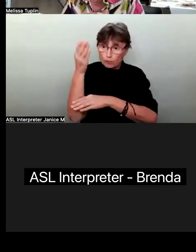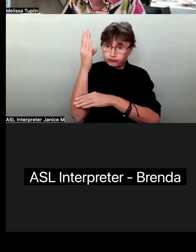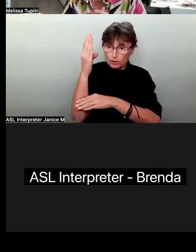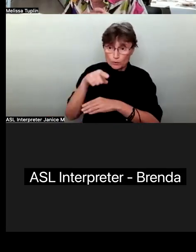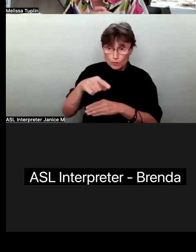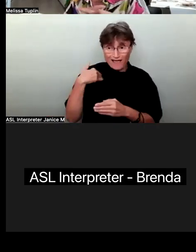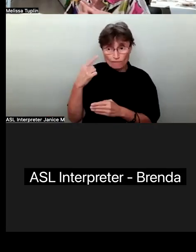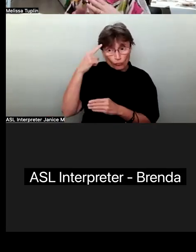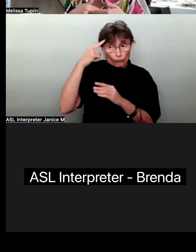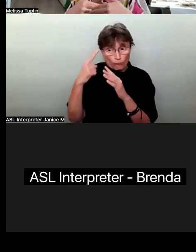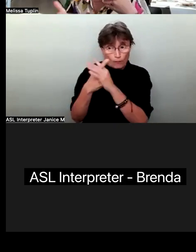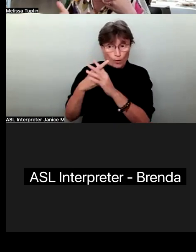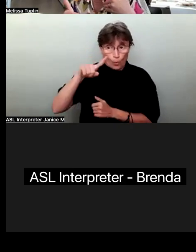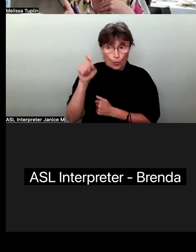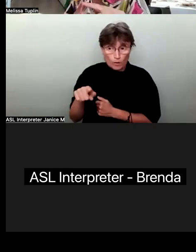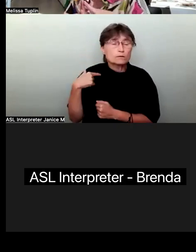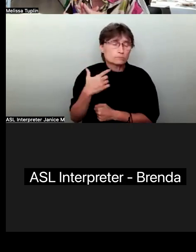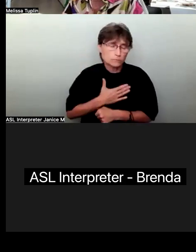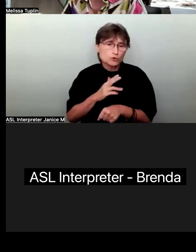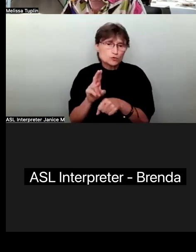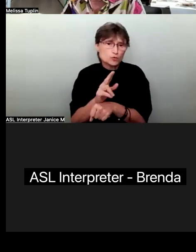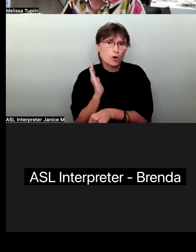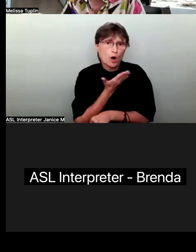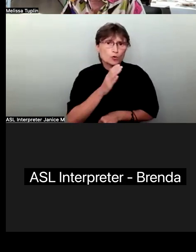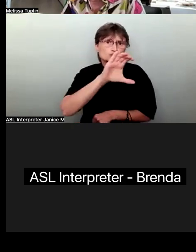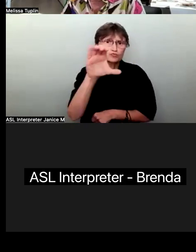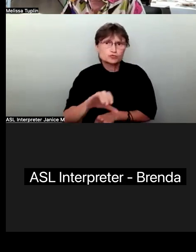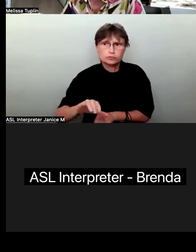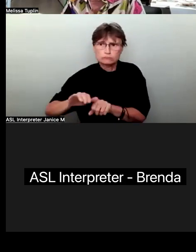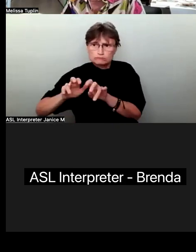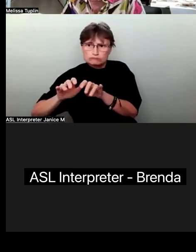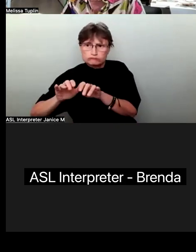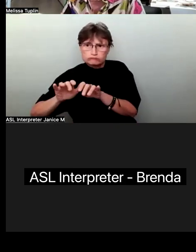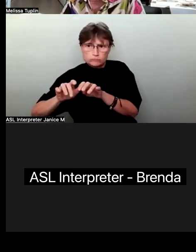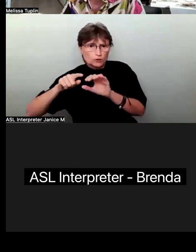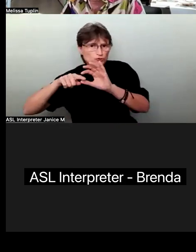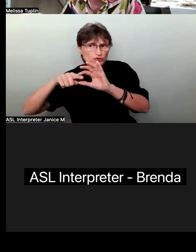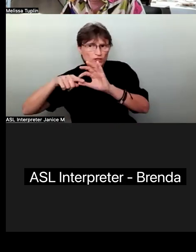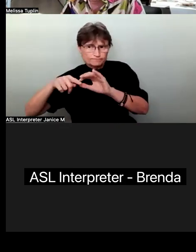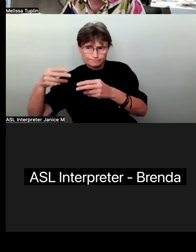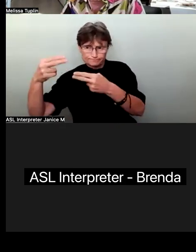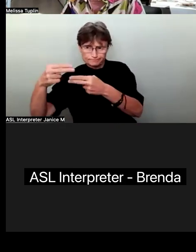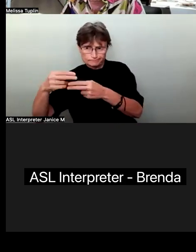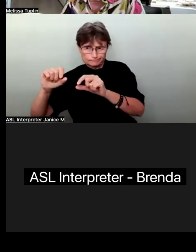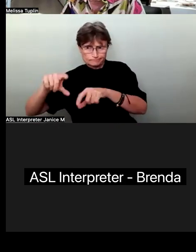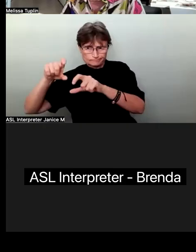and the team will either respond directly or help me address them at the end of the session.